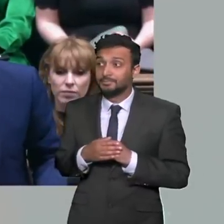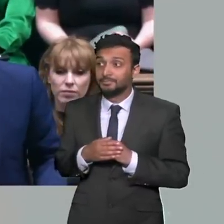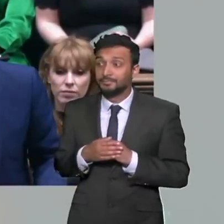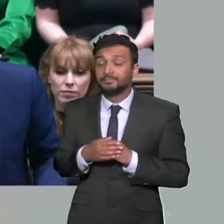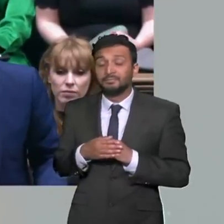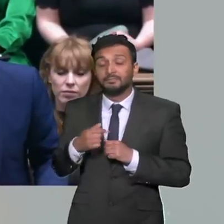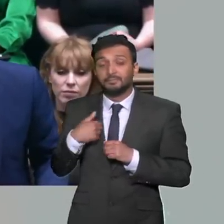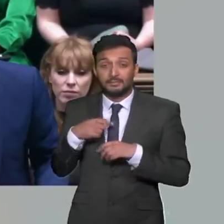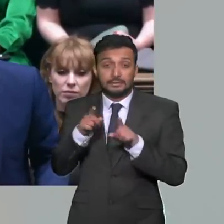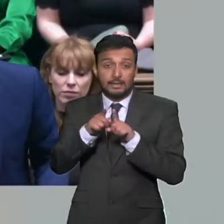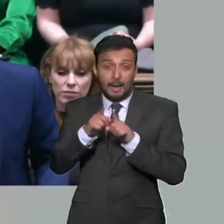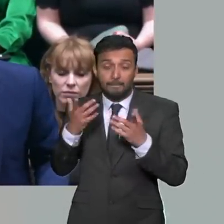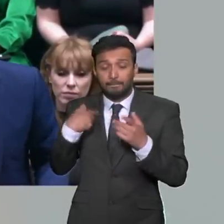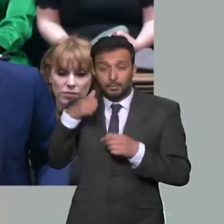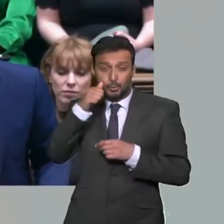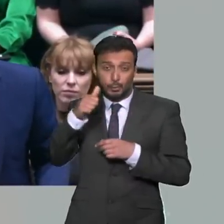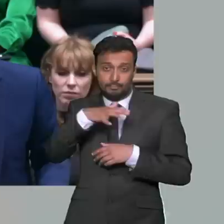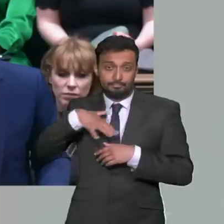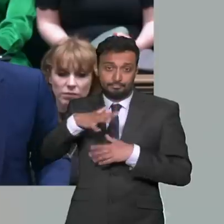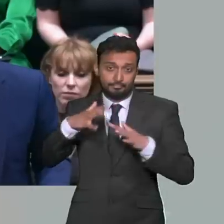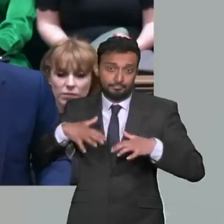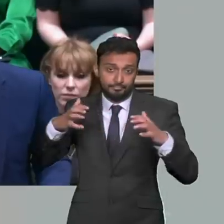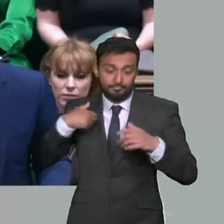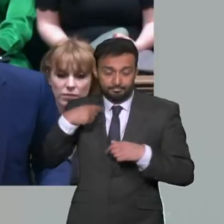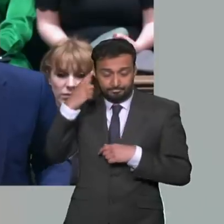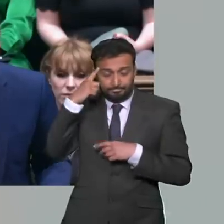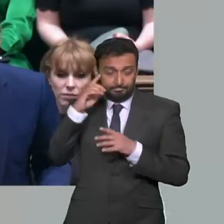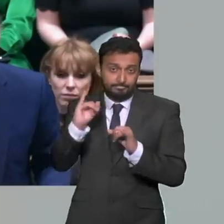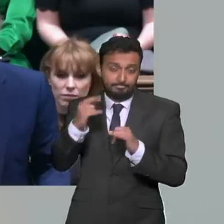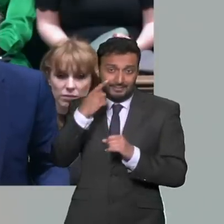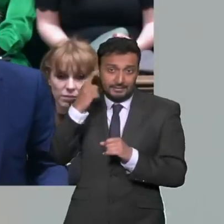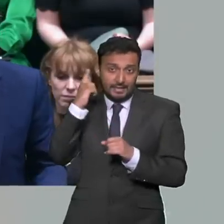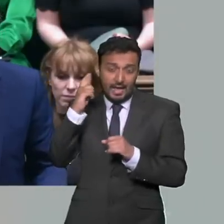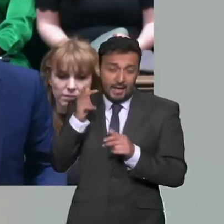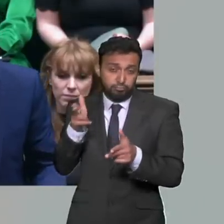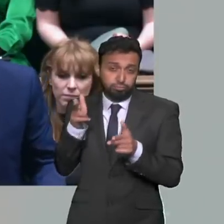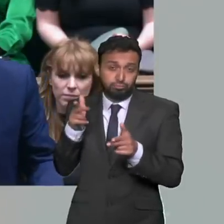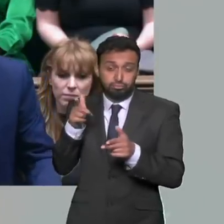whole House are with the families of the victims of yesterday’s school shooting in Texas.